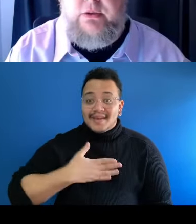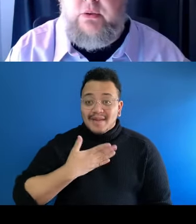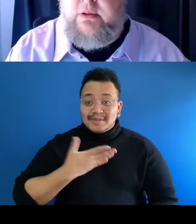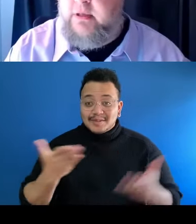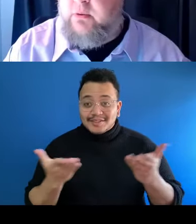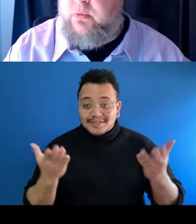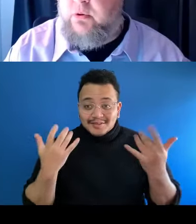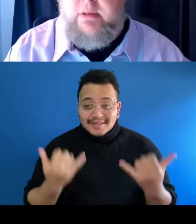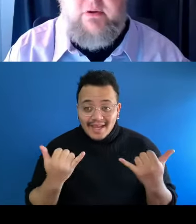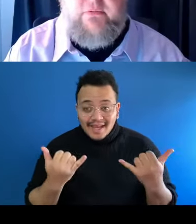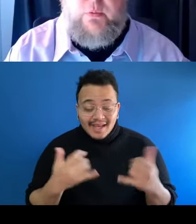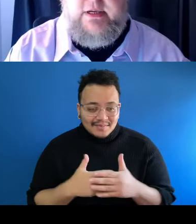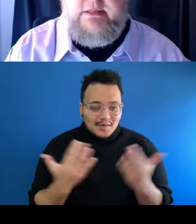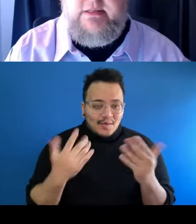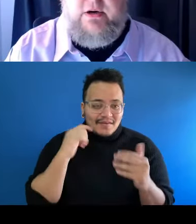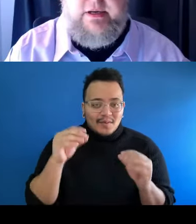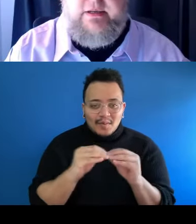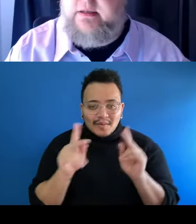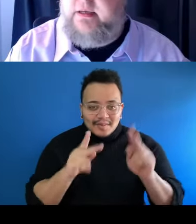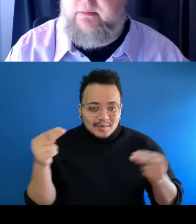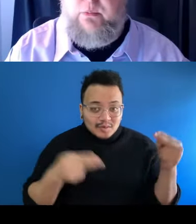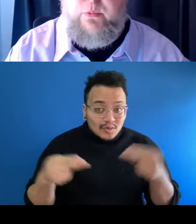to roll in before we got started.